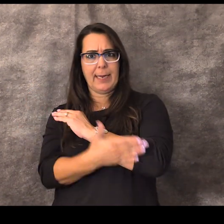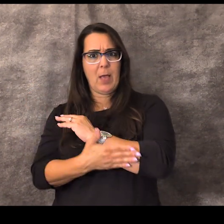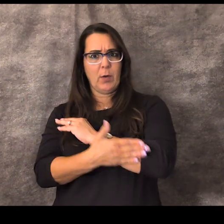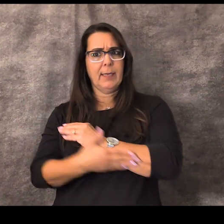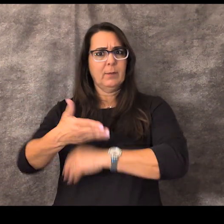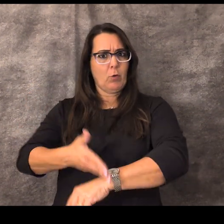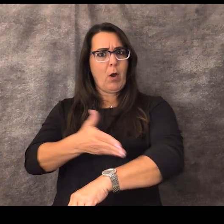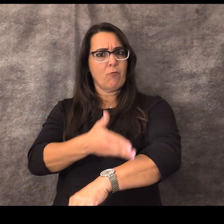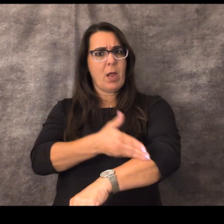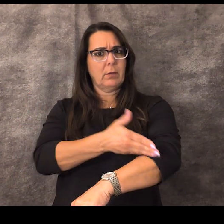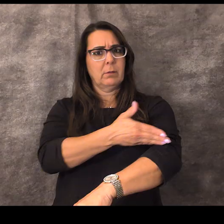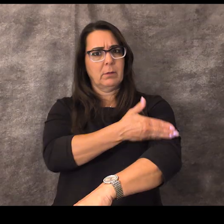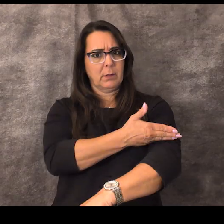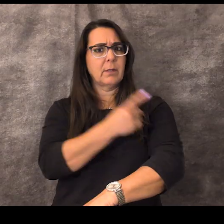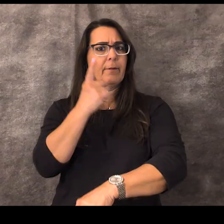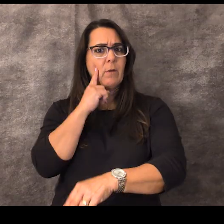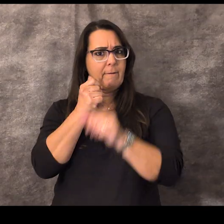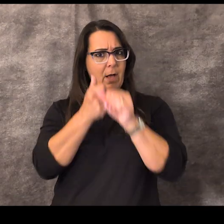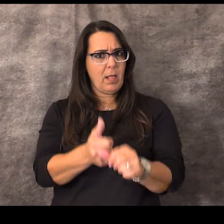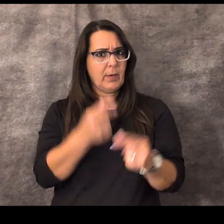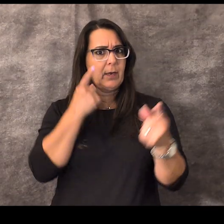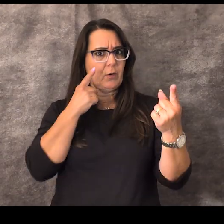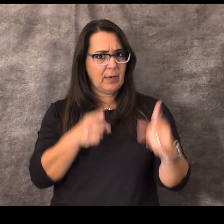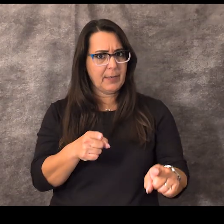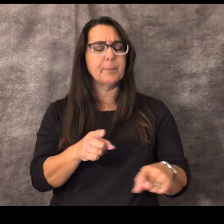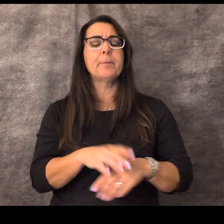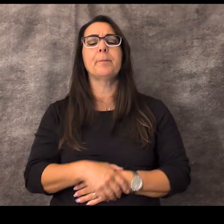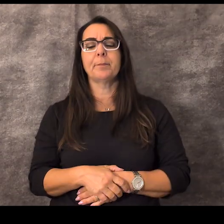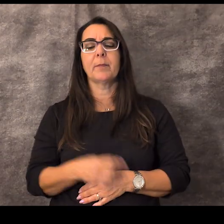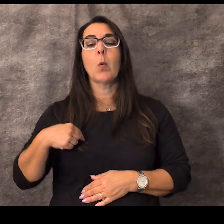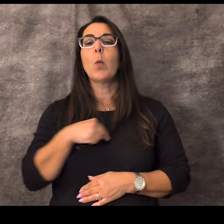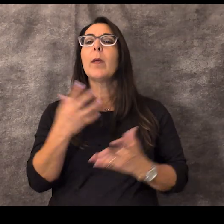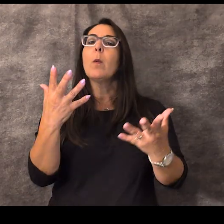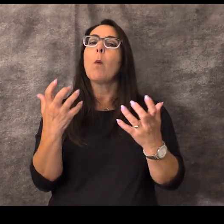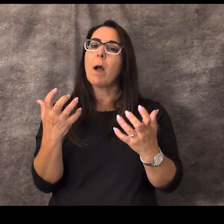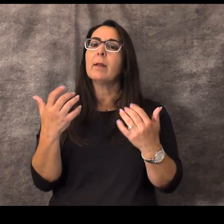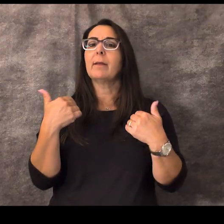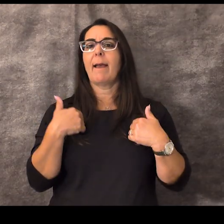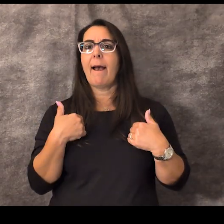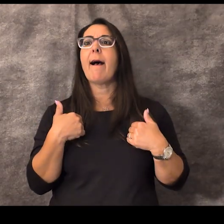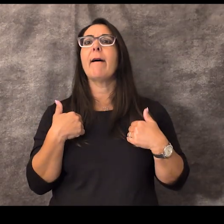and reporting on compliance with the settlement agreement. We wanted to build in terms that had lasting effects.